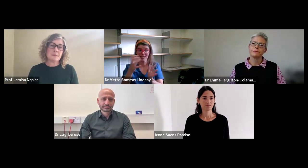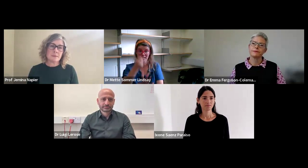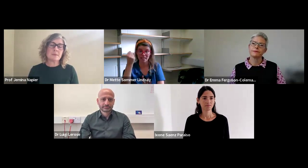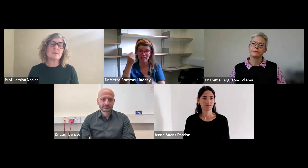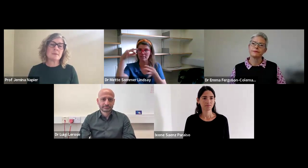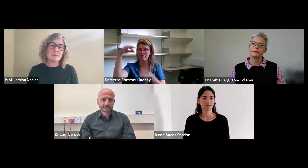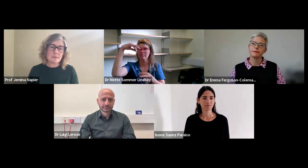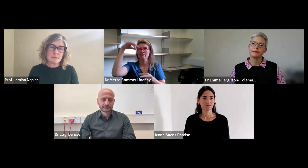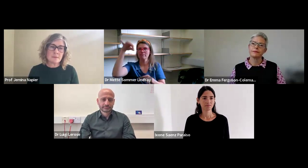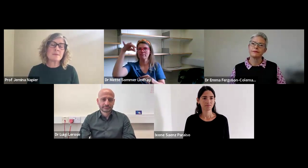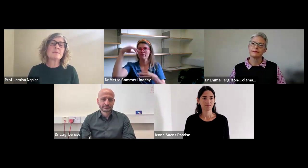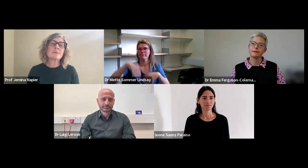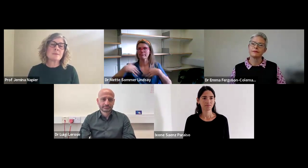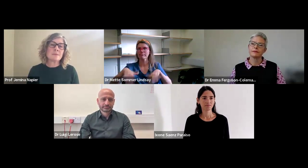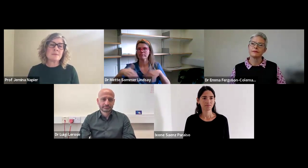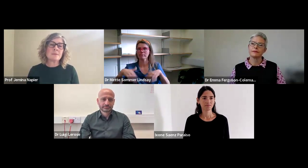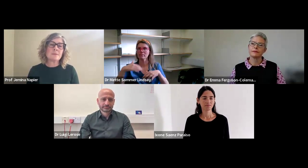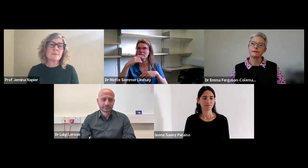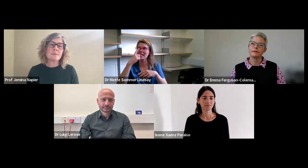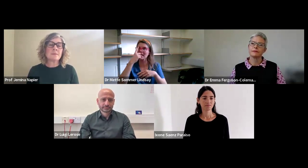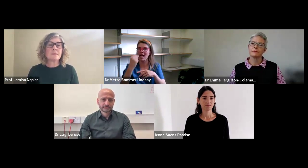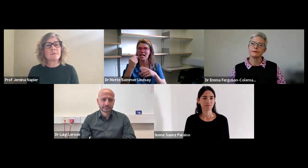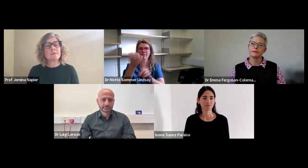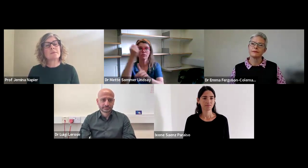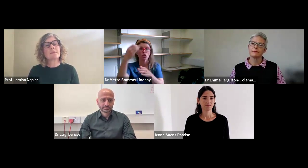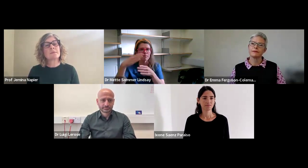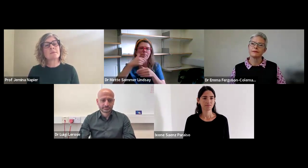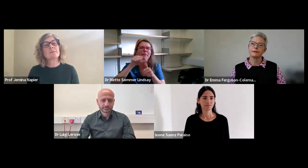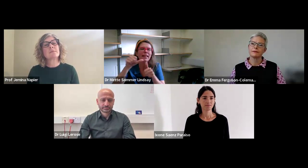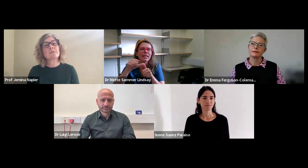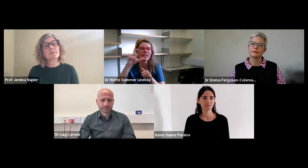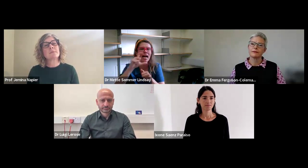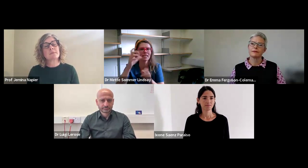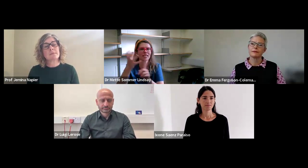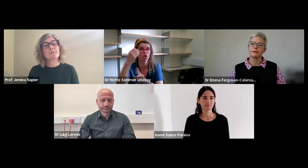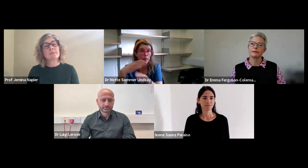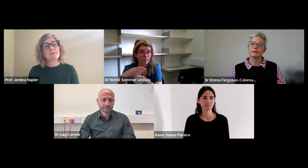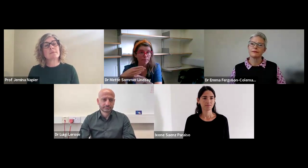to work in academia of course and to get that doctorate is a significant achievement,